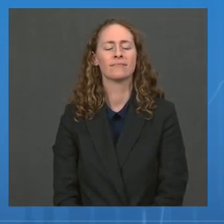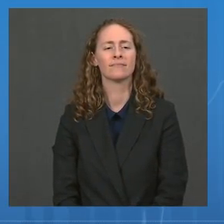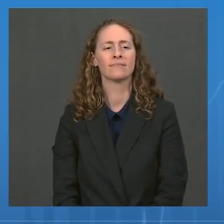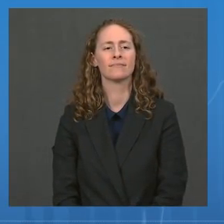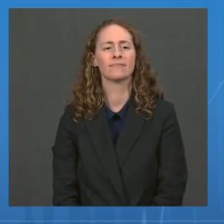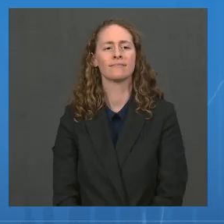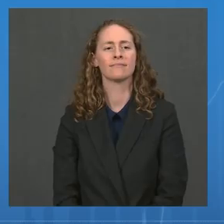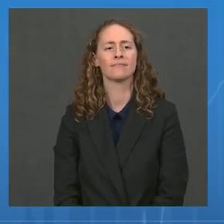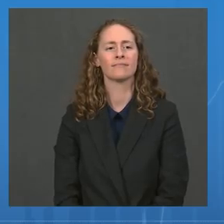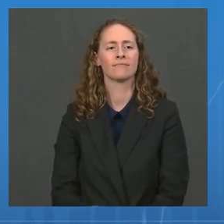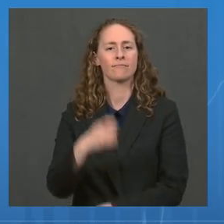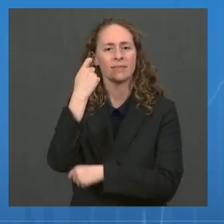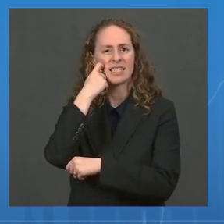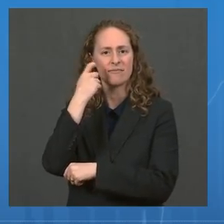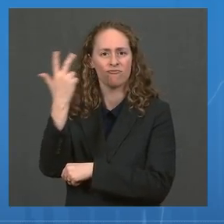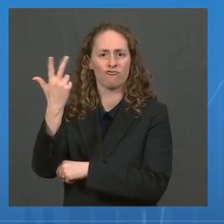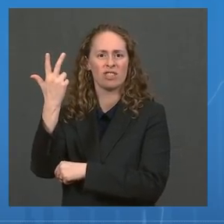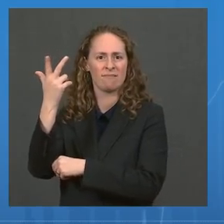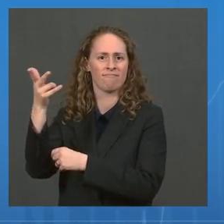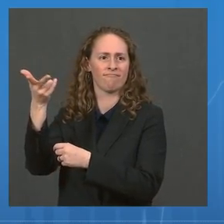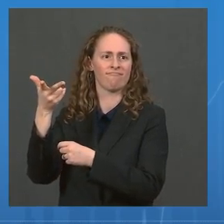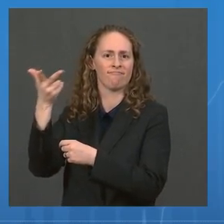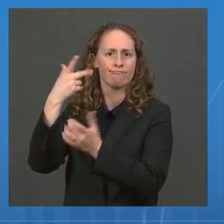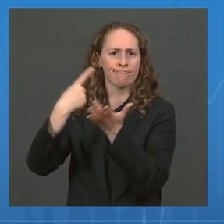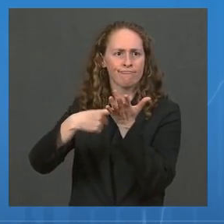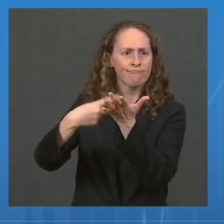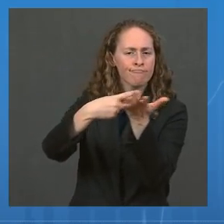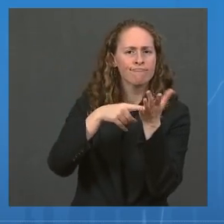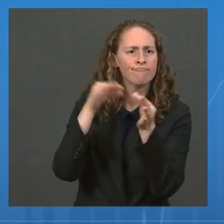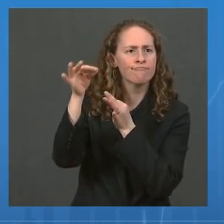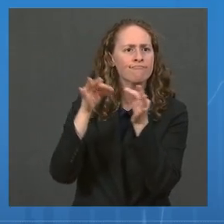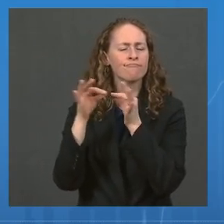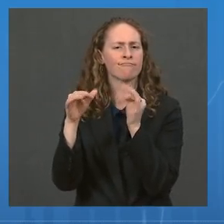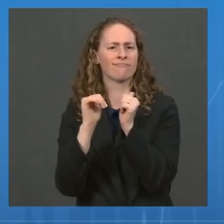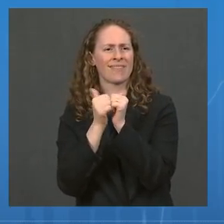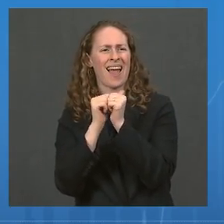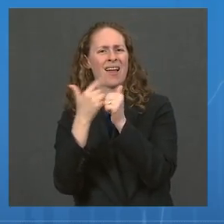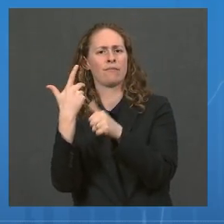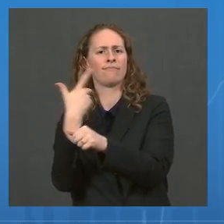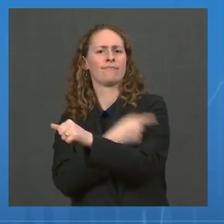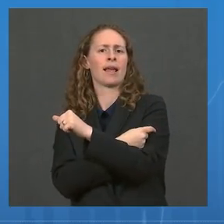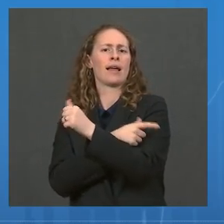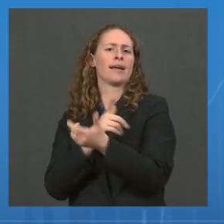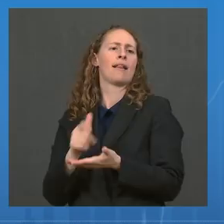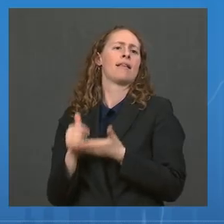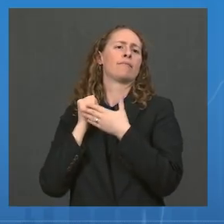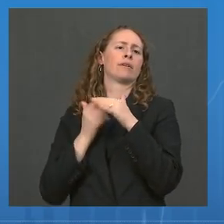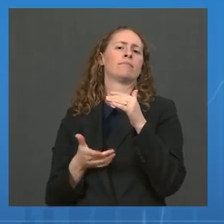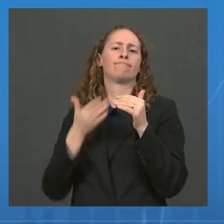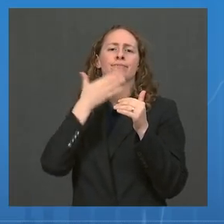As the doctors just stated: Booster shots will provide enhanced protection and, based on the FDA and CDC's decision,